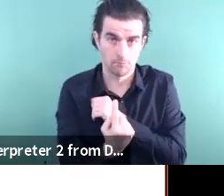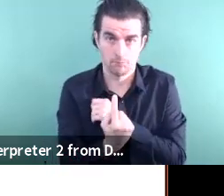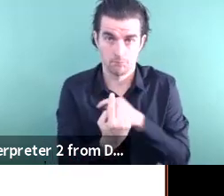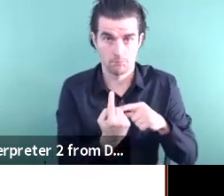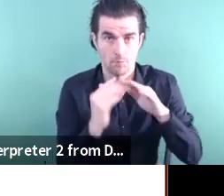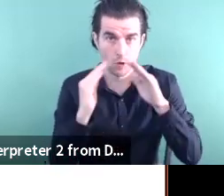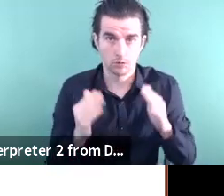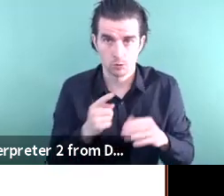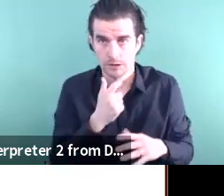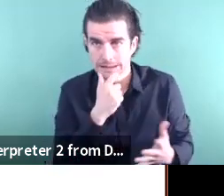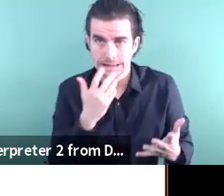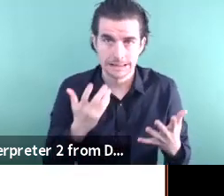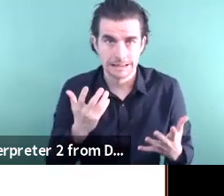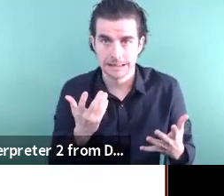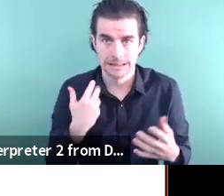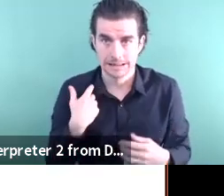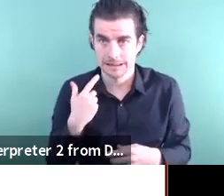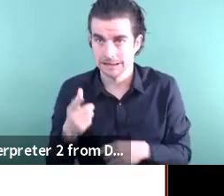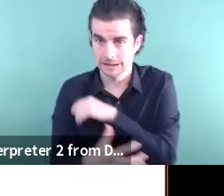of the working age population and in terms of expenditure,